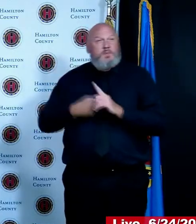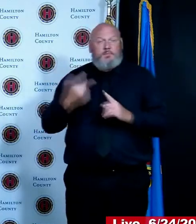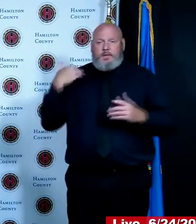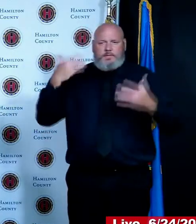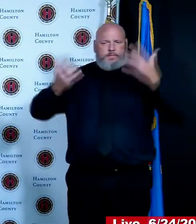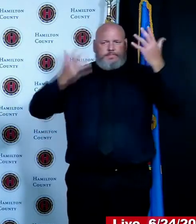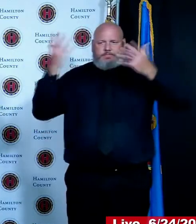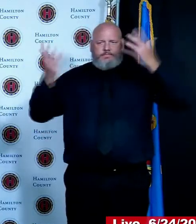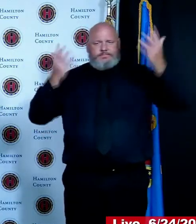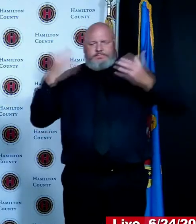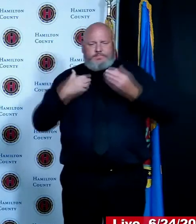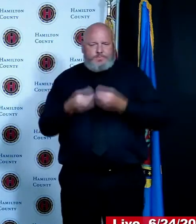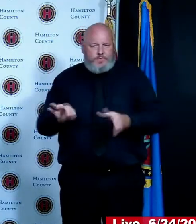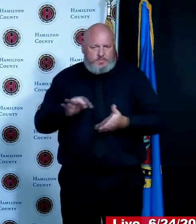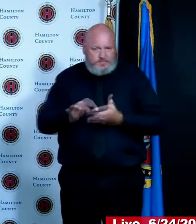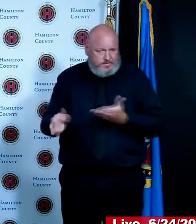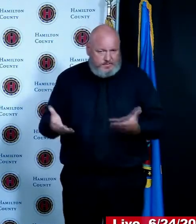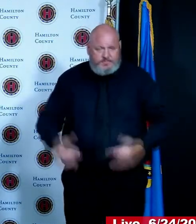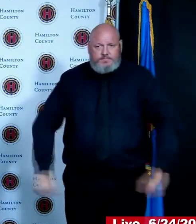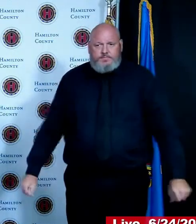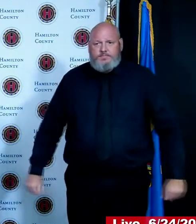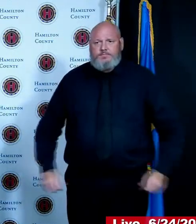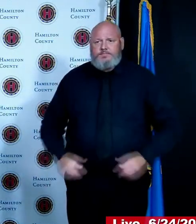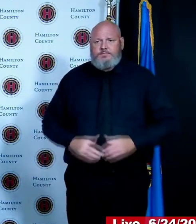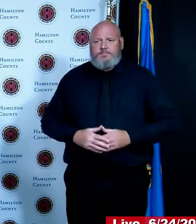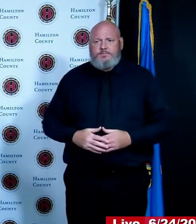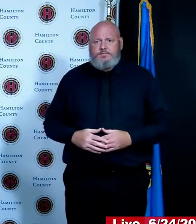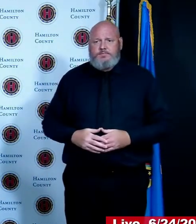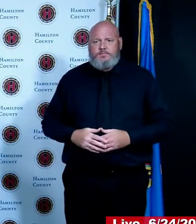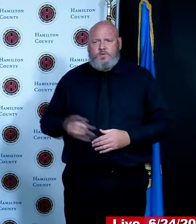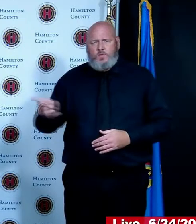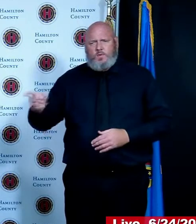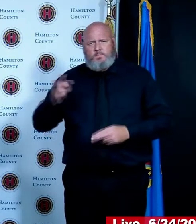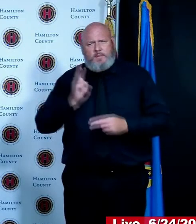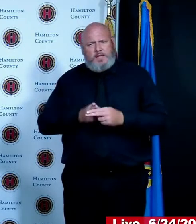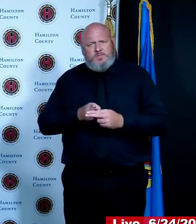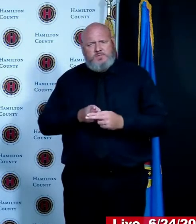said you know hey look if you're going out to dinner with people you're not